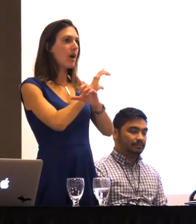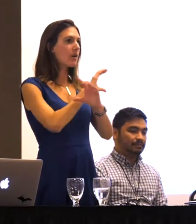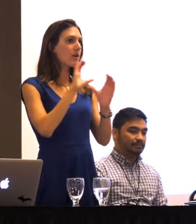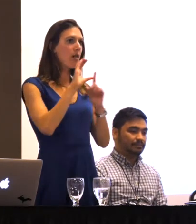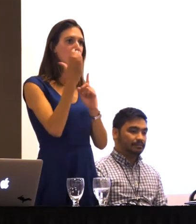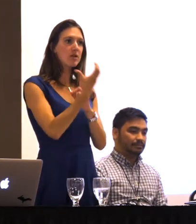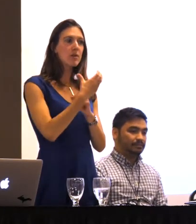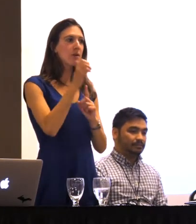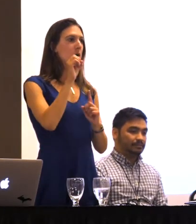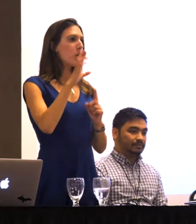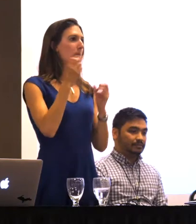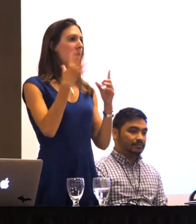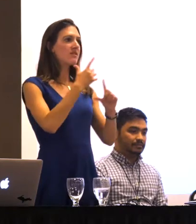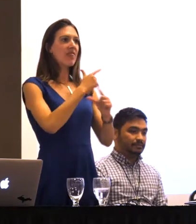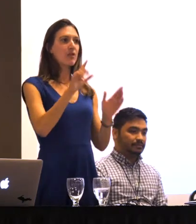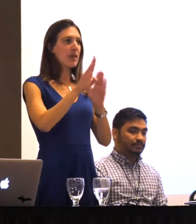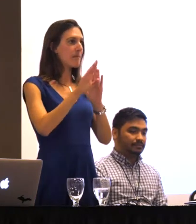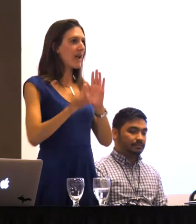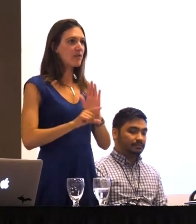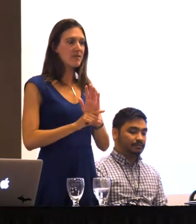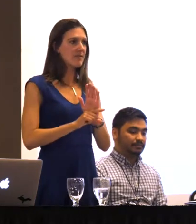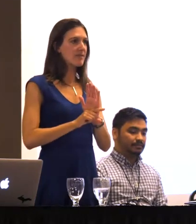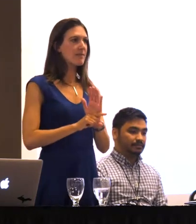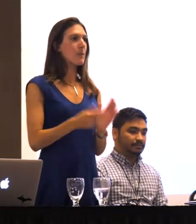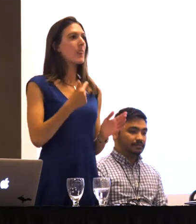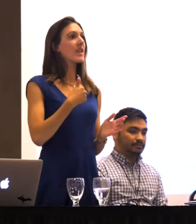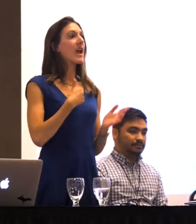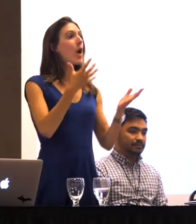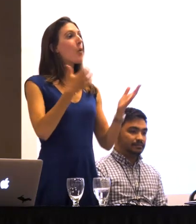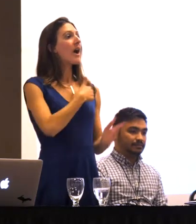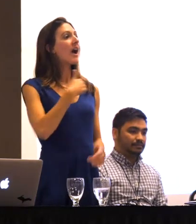I'm not the only one with a multicultural and multilingual background.